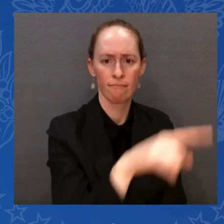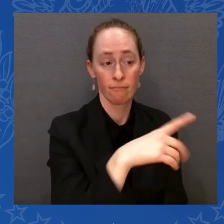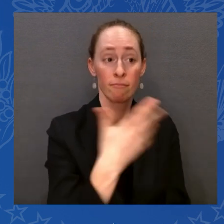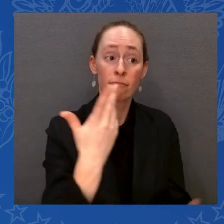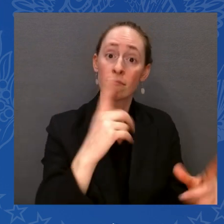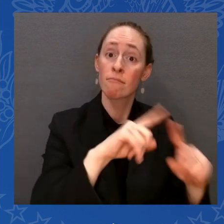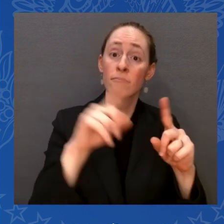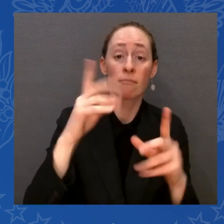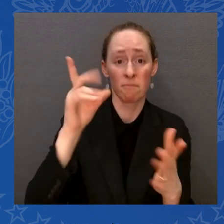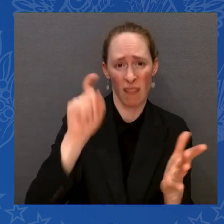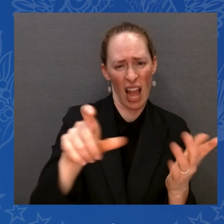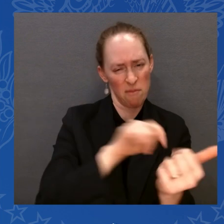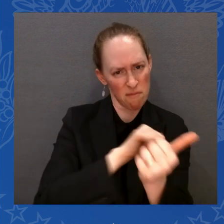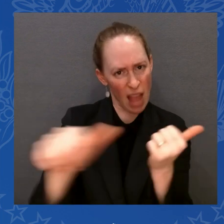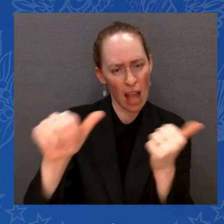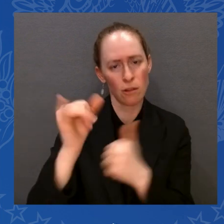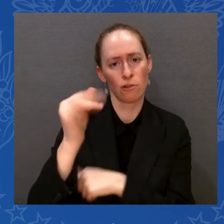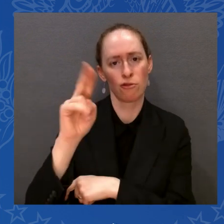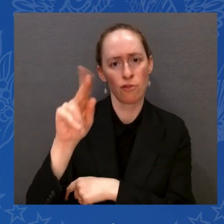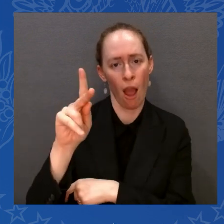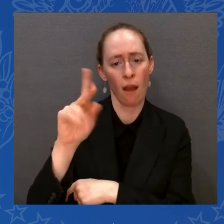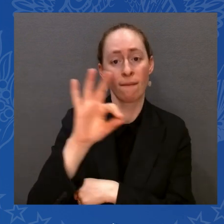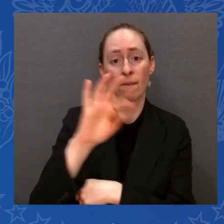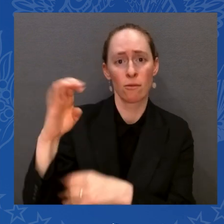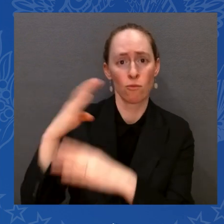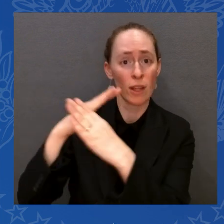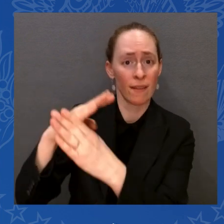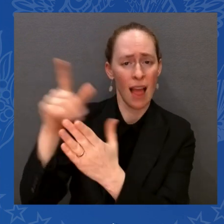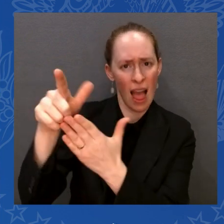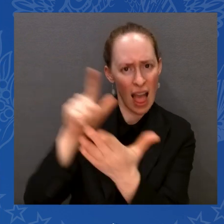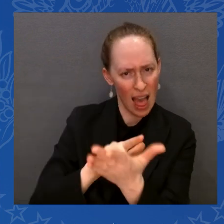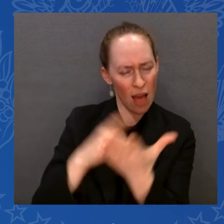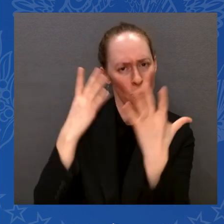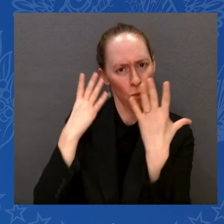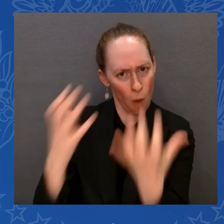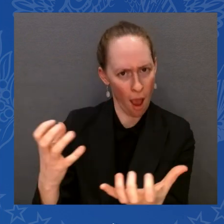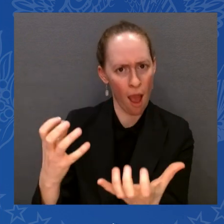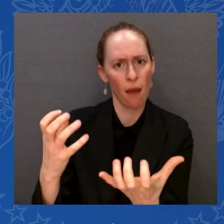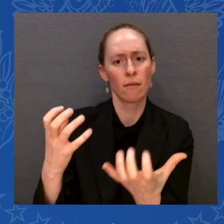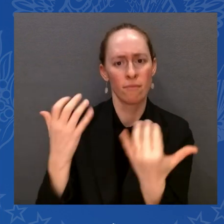[to] crack down on these junk fees. For too long, workers have been getting stiffed.